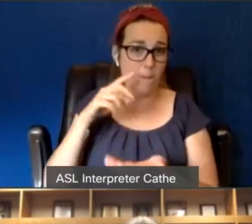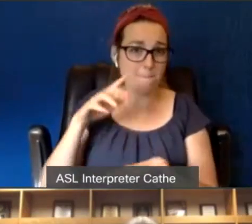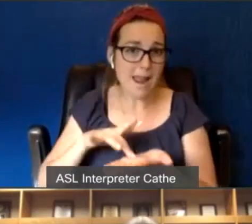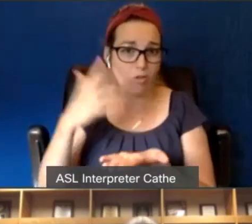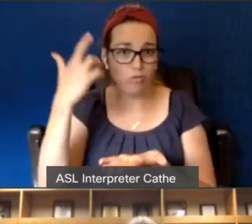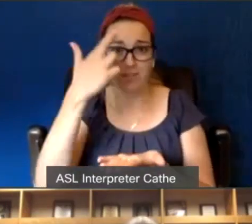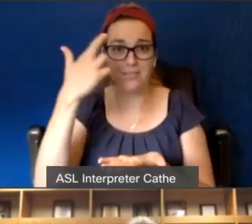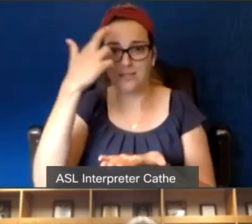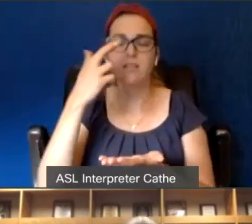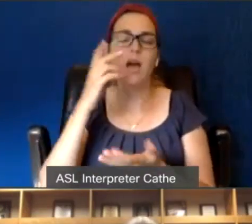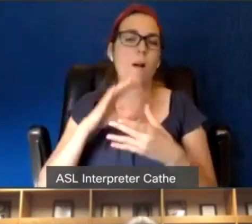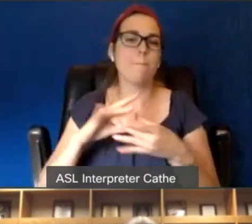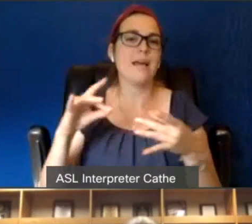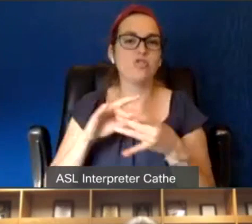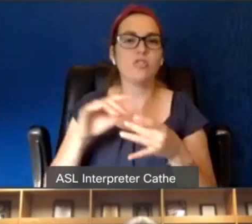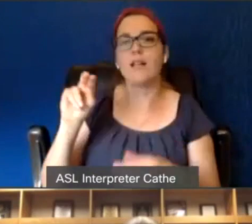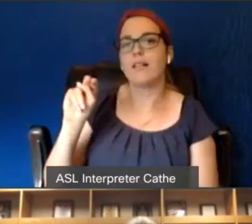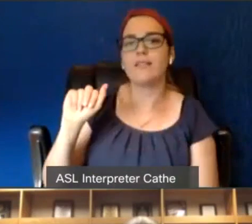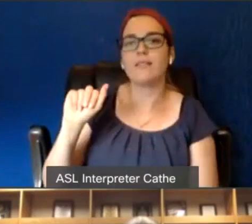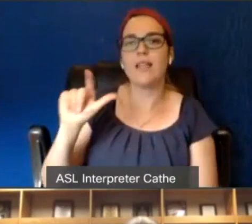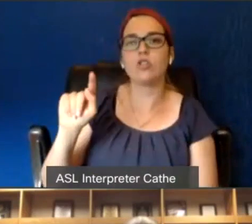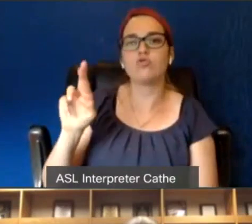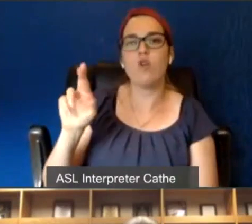the injectable long-acting version especially when mixed